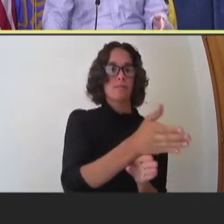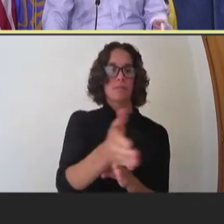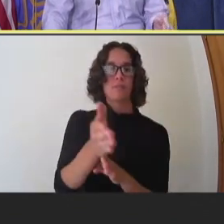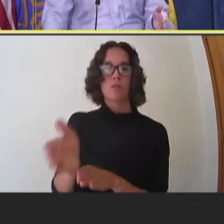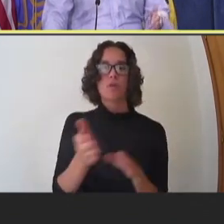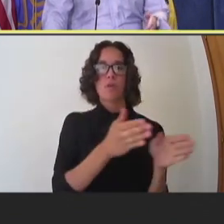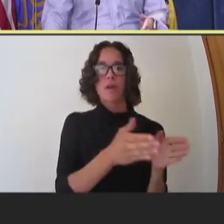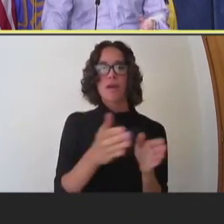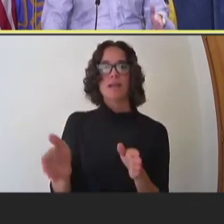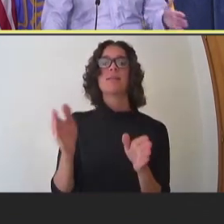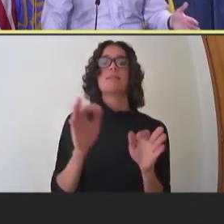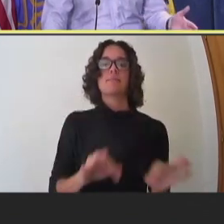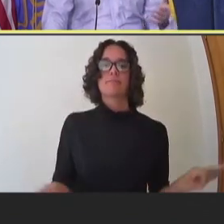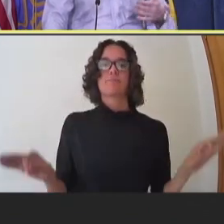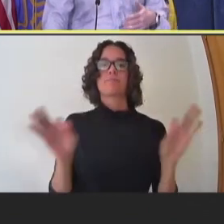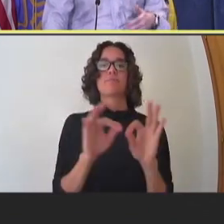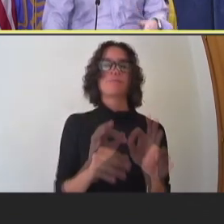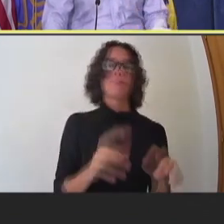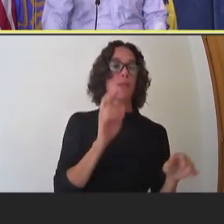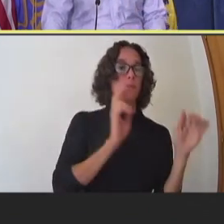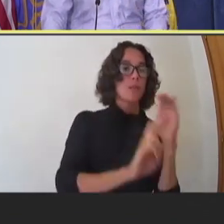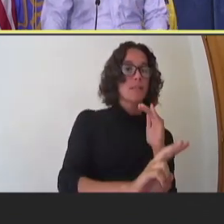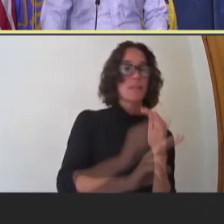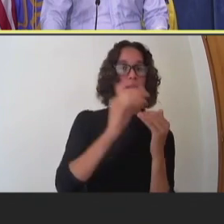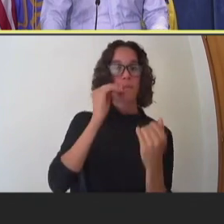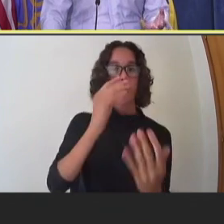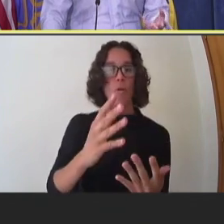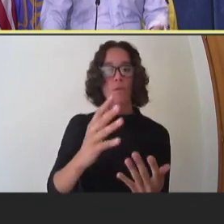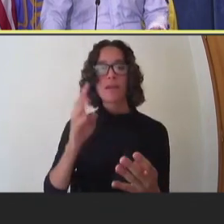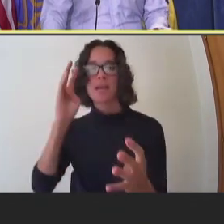and innovate that represent our three divisions. And they all come together to